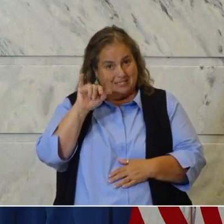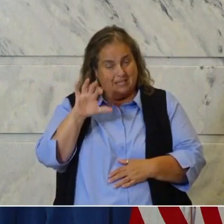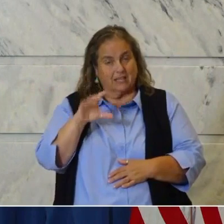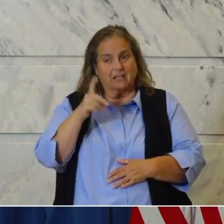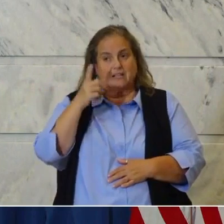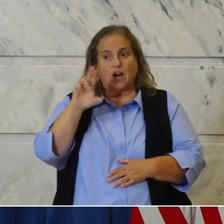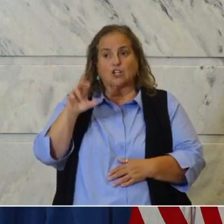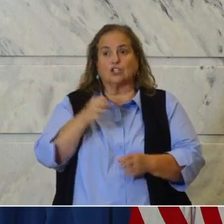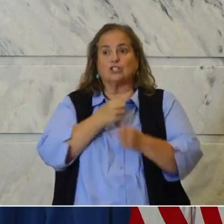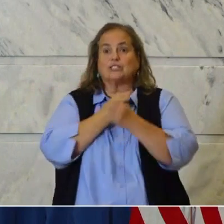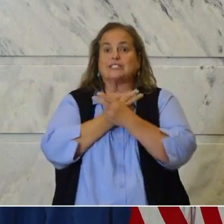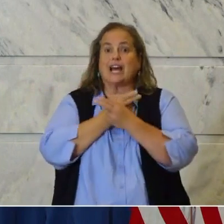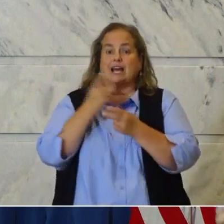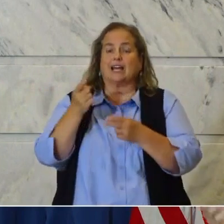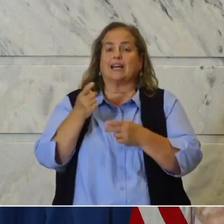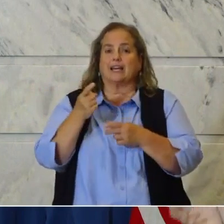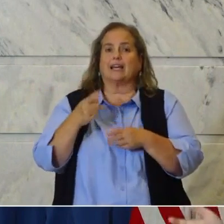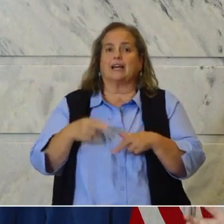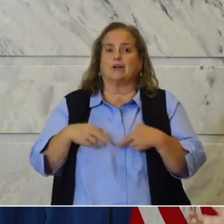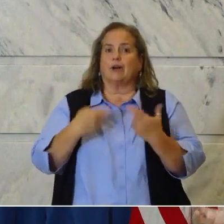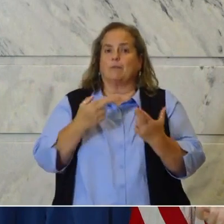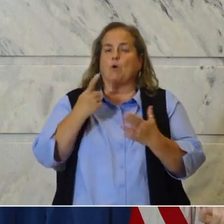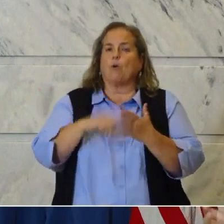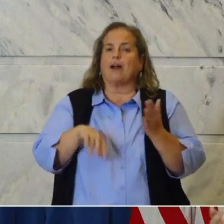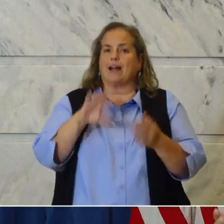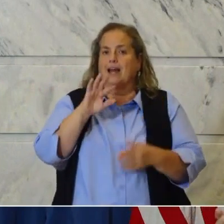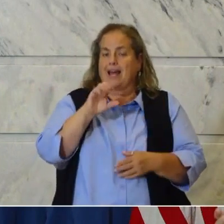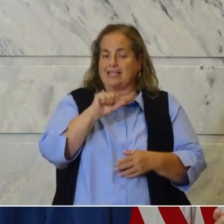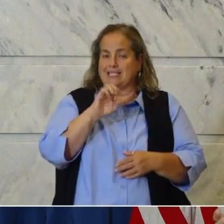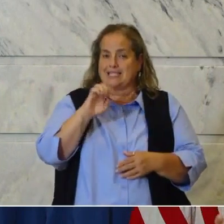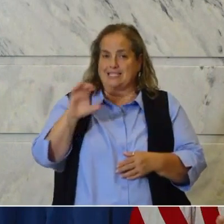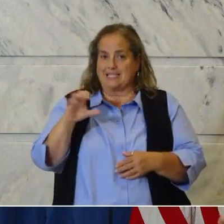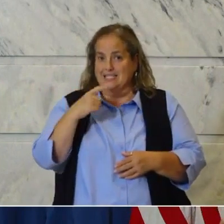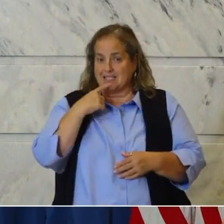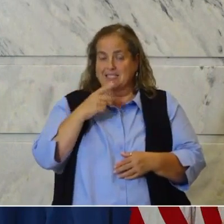the SEC does. We will see what the KH s a recommends,